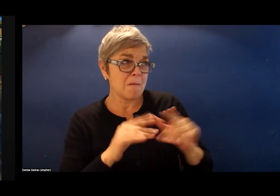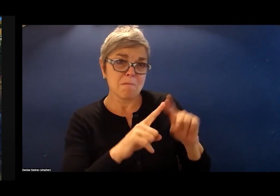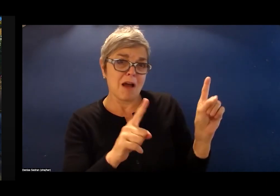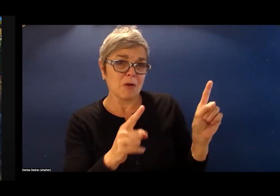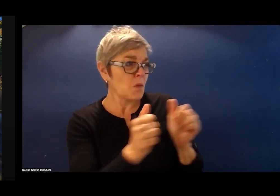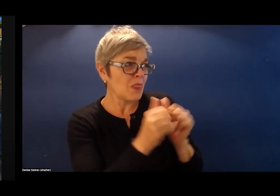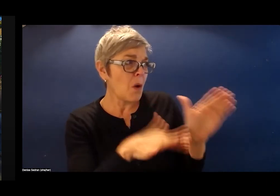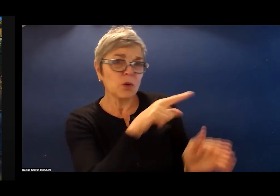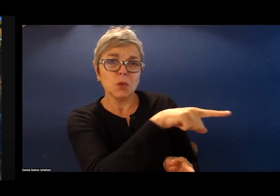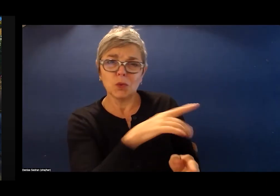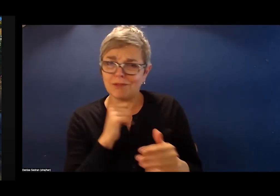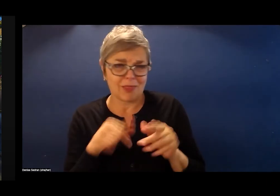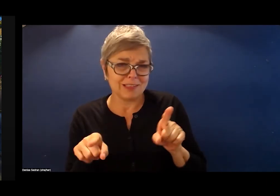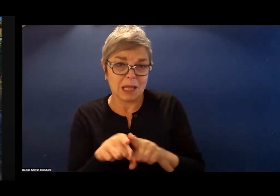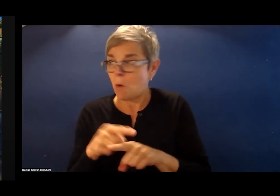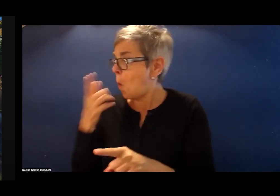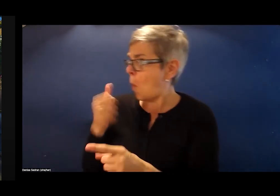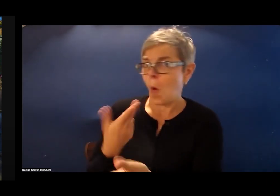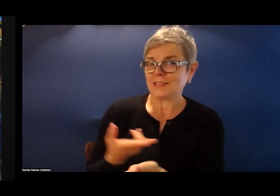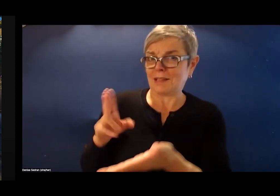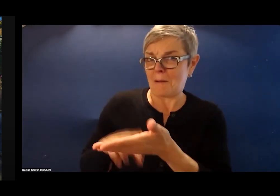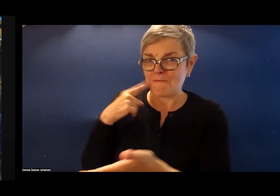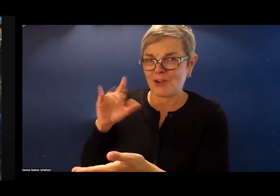Well, Michelle, it is always a pleasure to be in conversation with you.